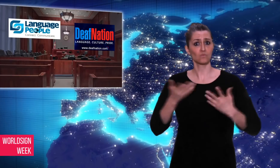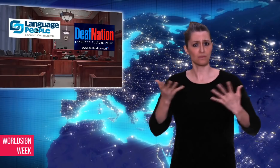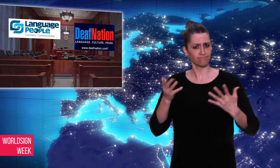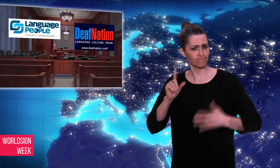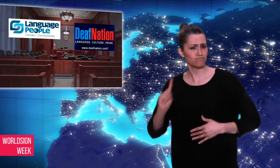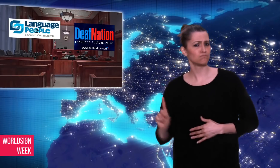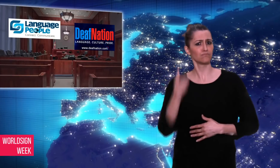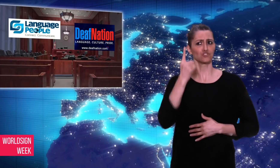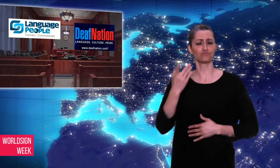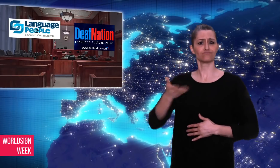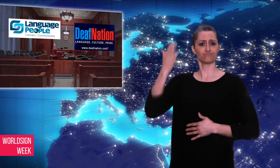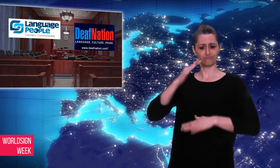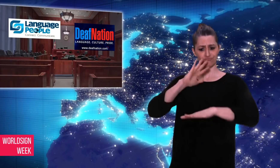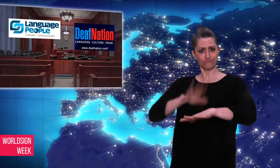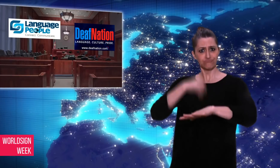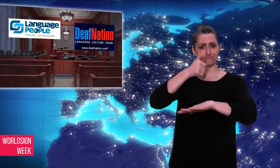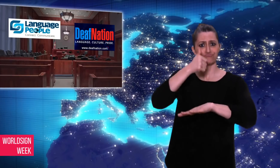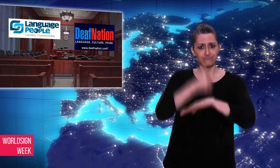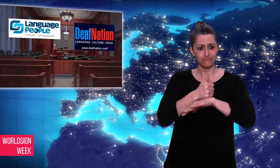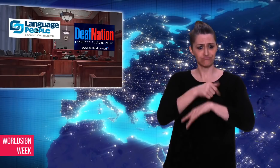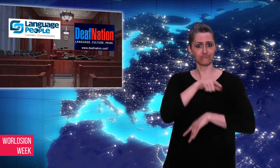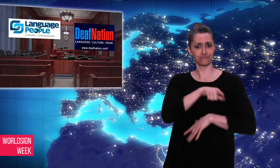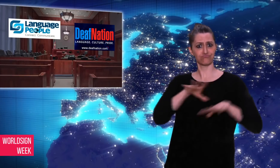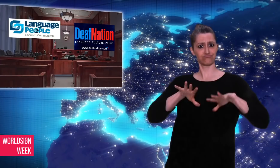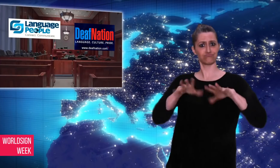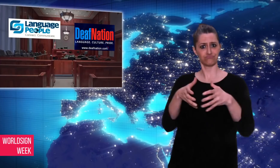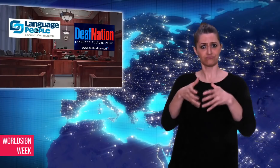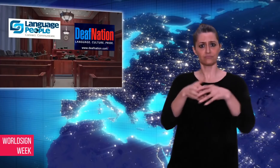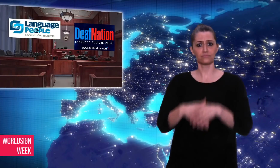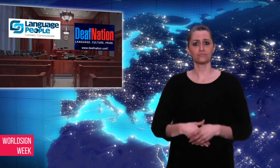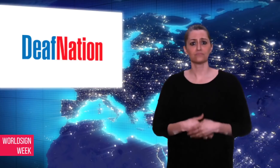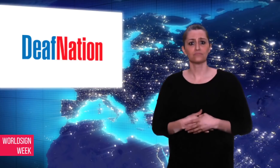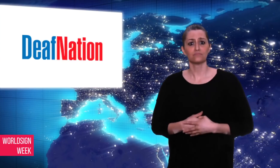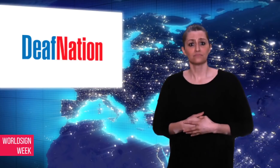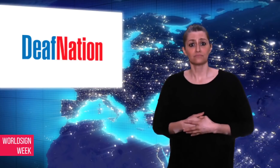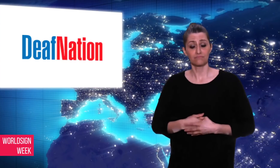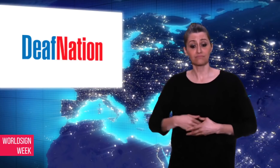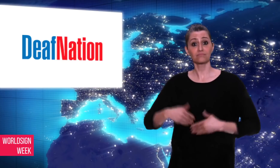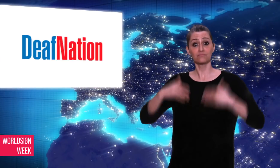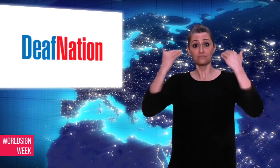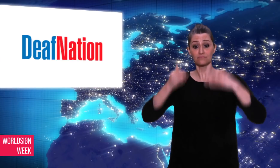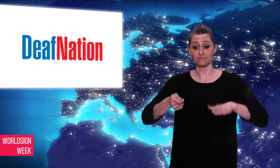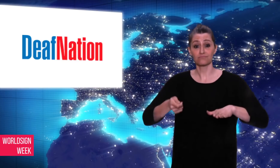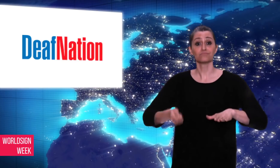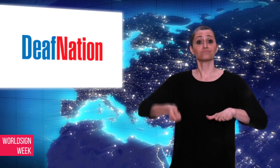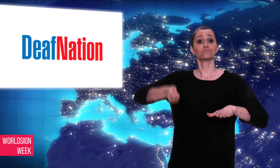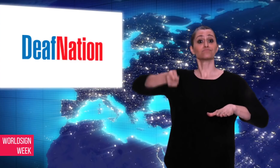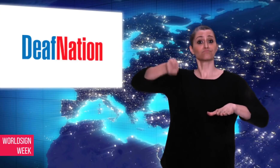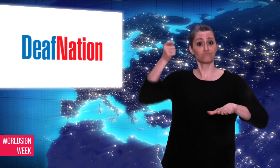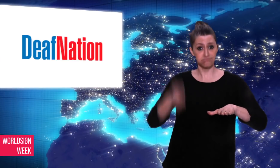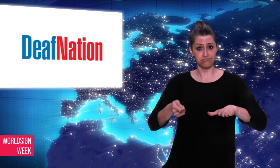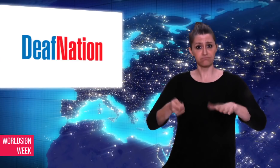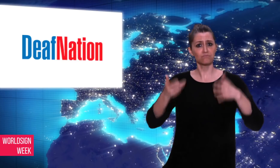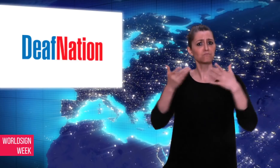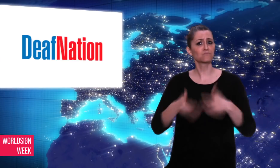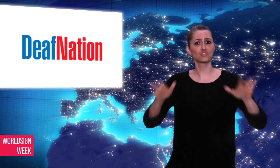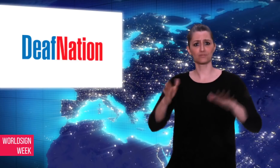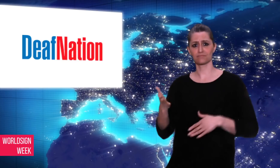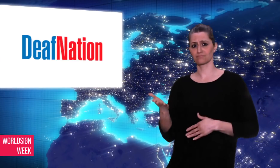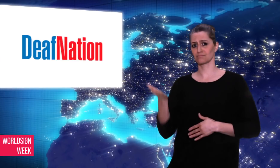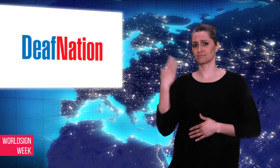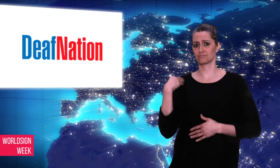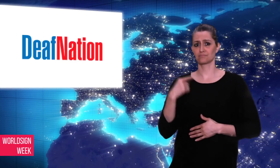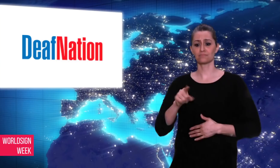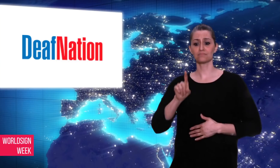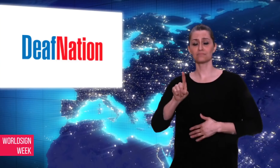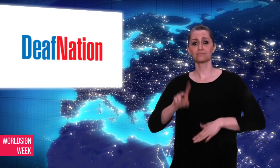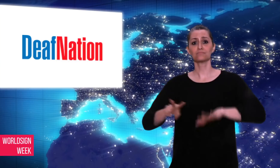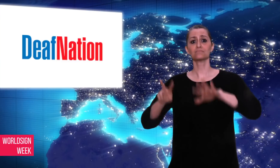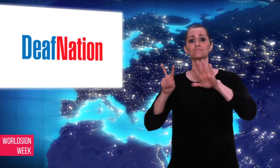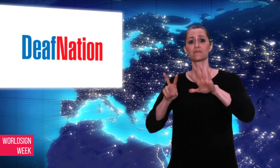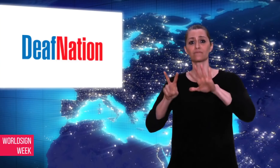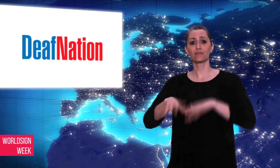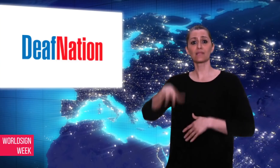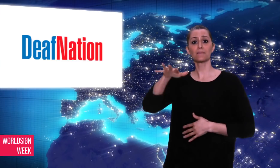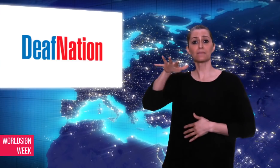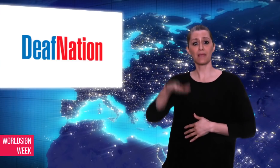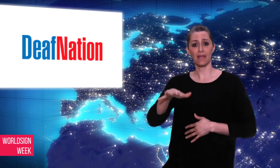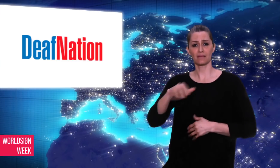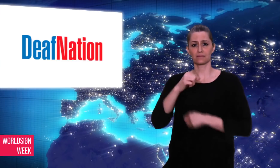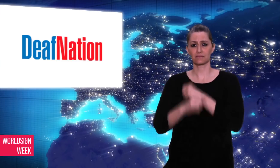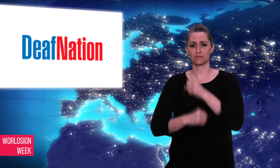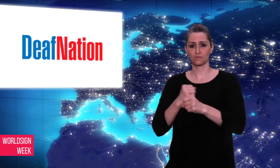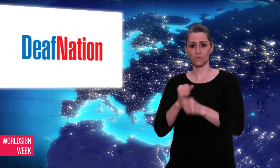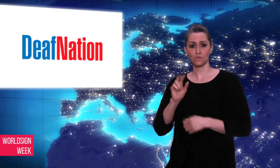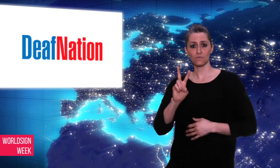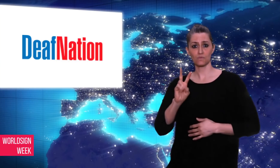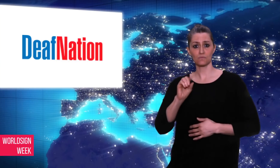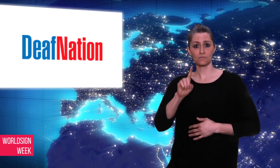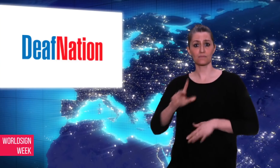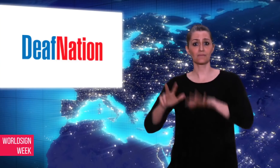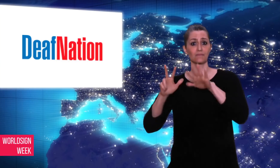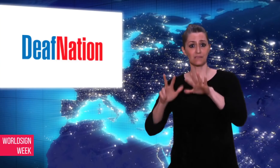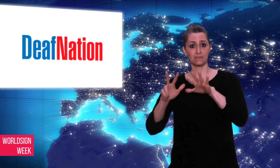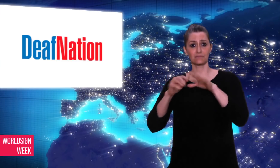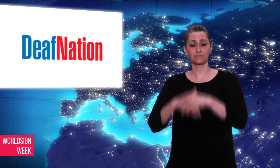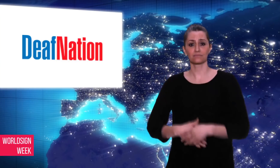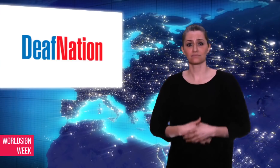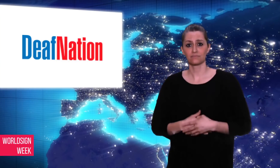This court judgment was issued on May 17, 2018.